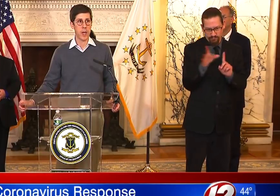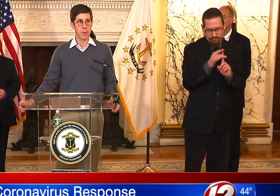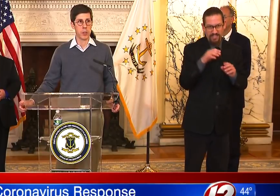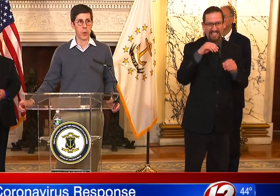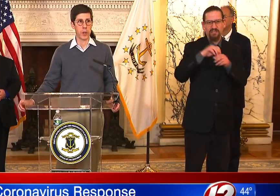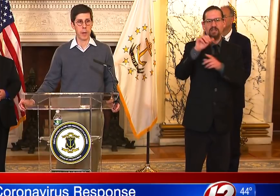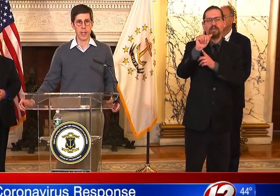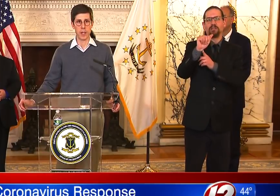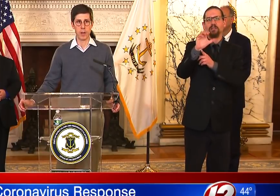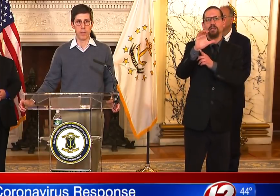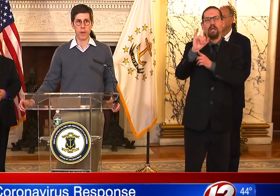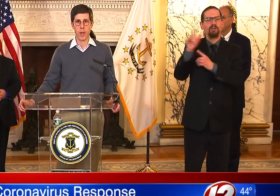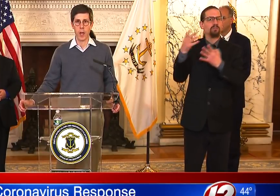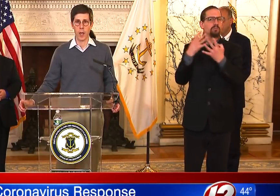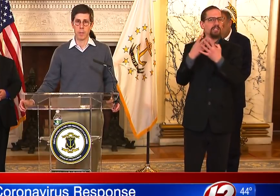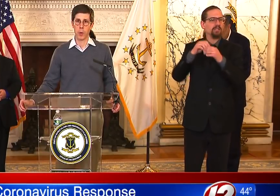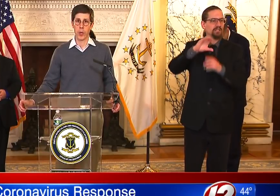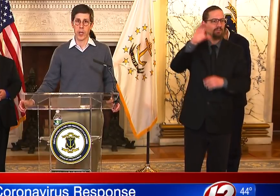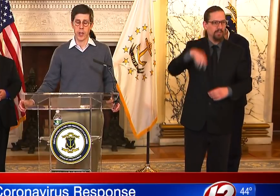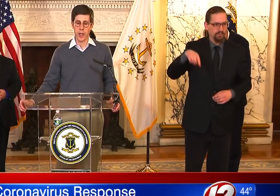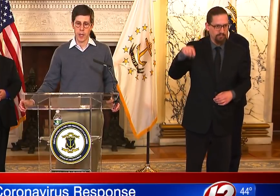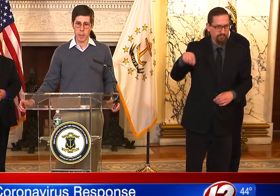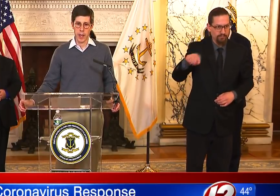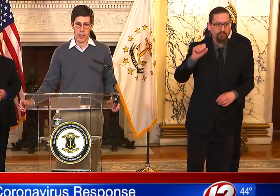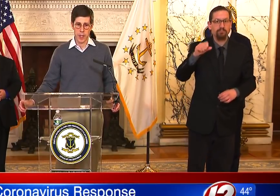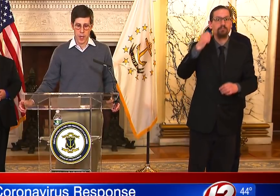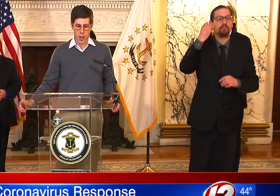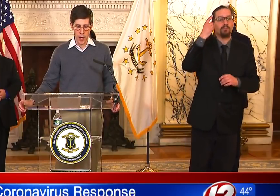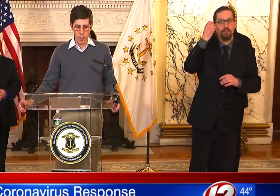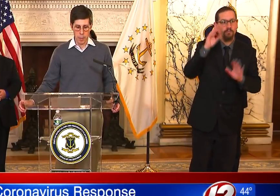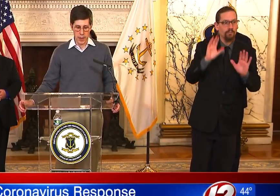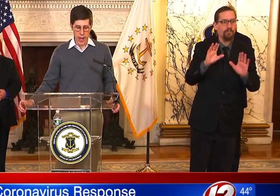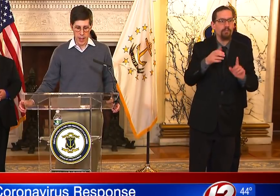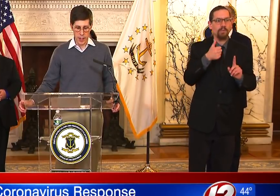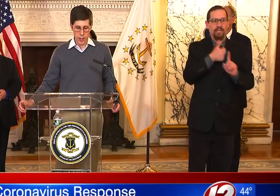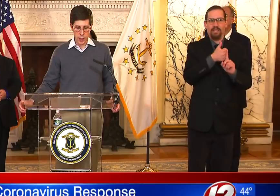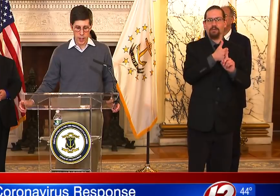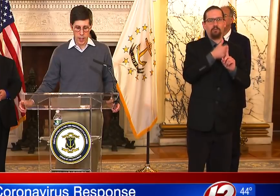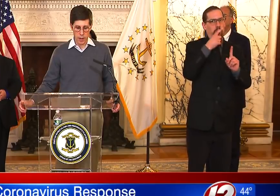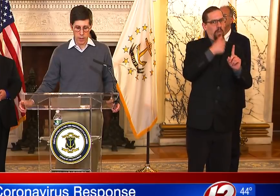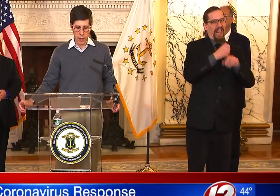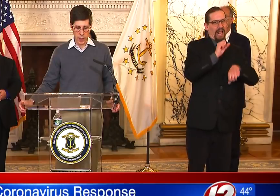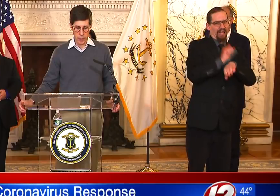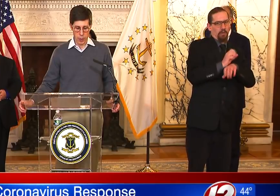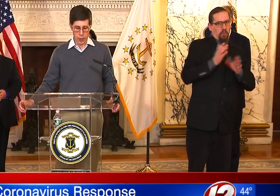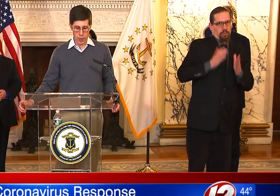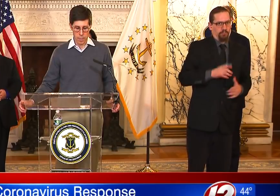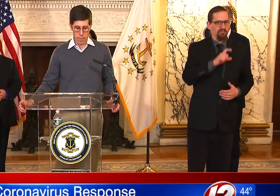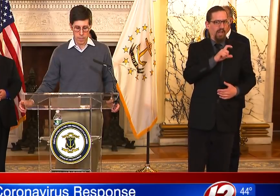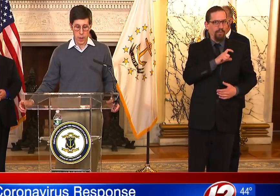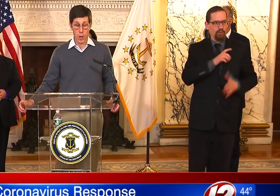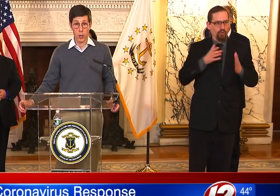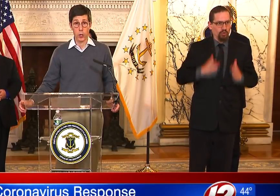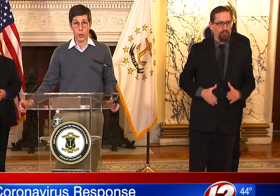FIRST, TO ADDRESS THE POSITIVE BECAUSE THAT'S THE POSITIVE CASE. THAT NOT APPEAR TO HAVE BEEN PERSONAL CONTACT BETWEEN THE